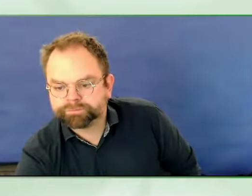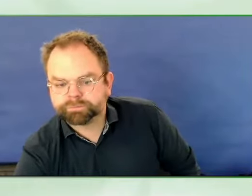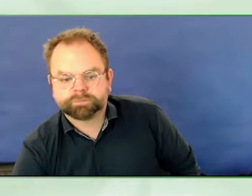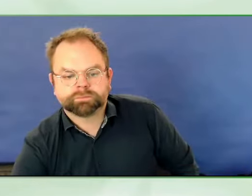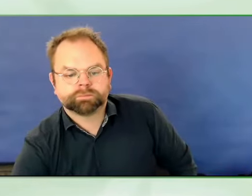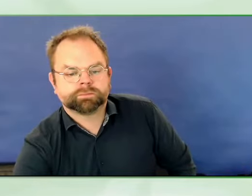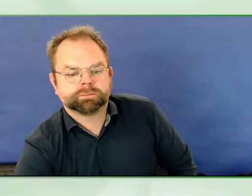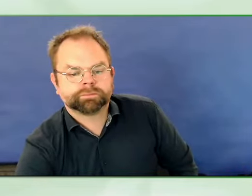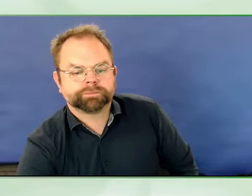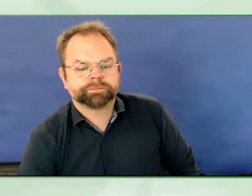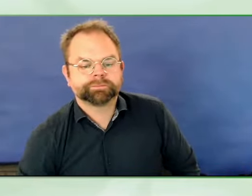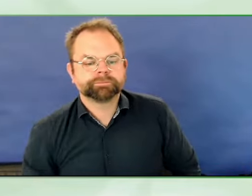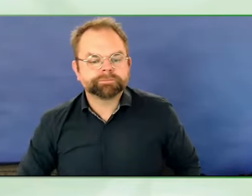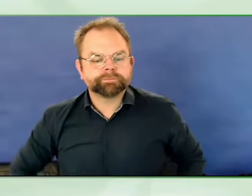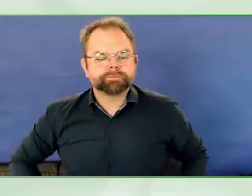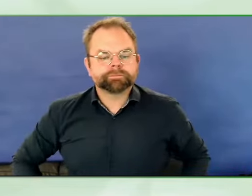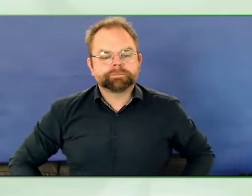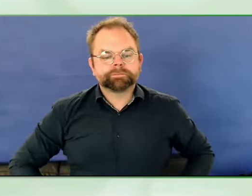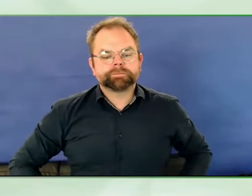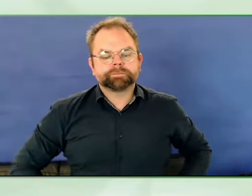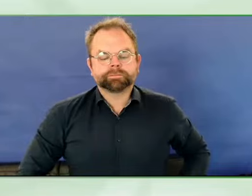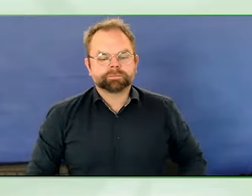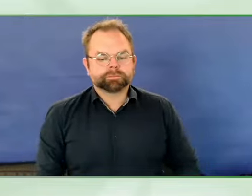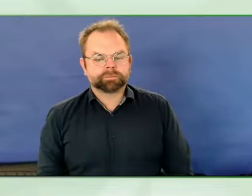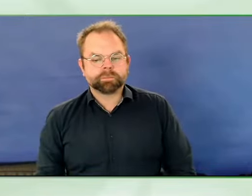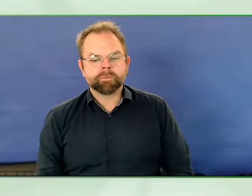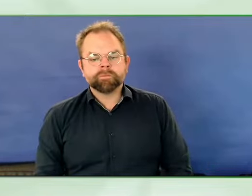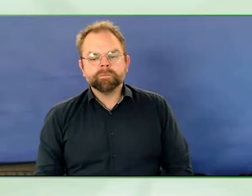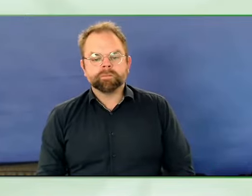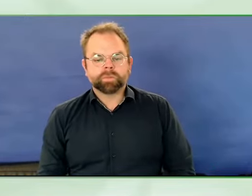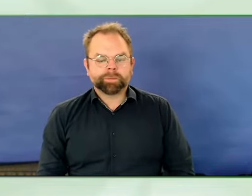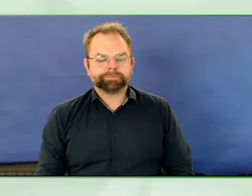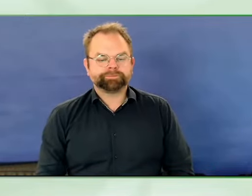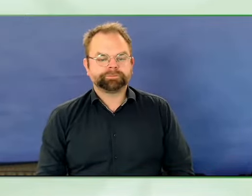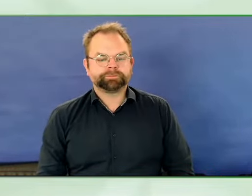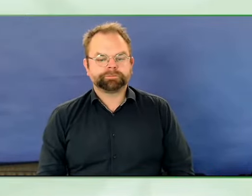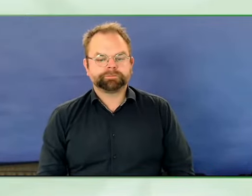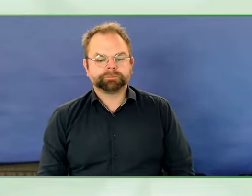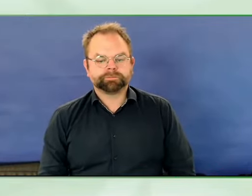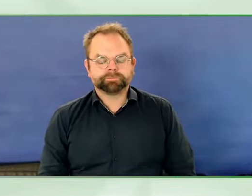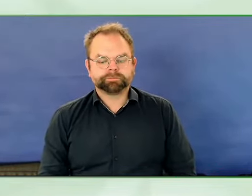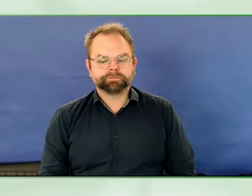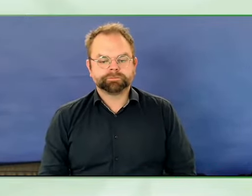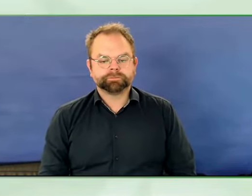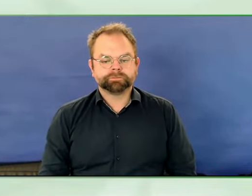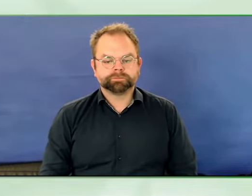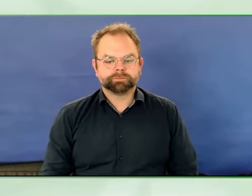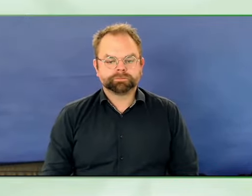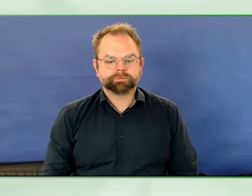So welcome, welcome to the next fireside chat. And I promise you this one is full of